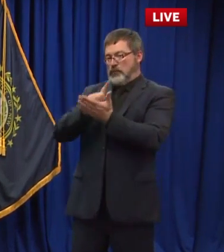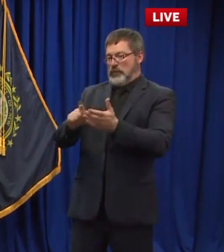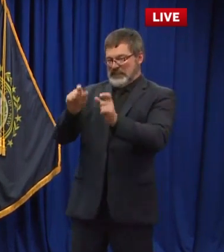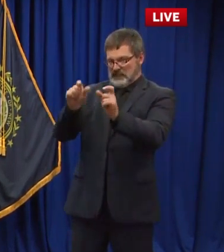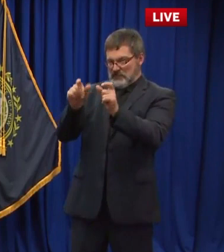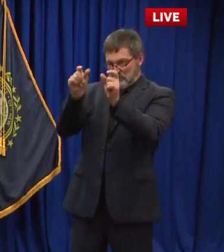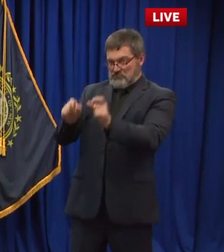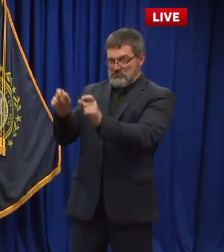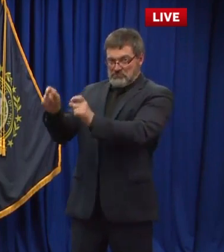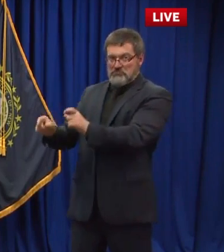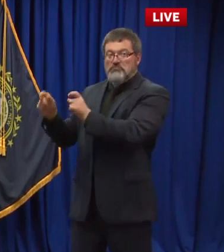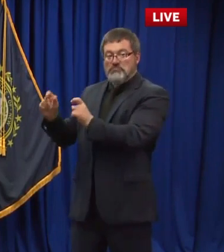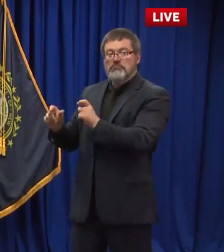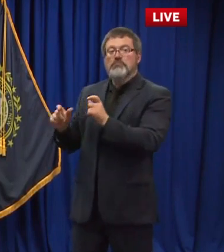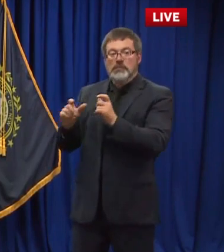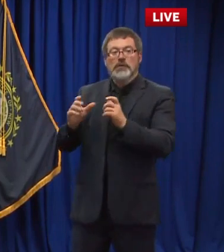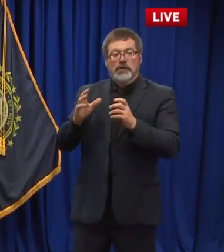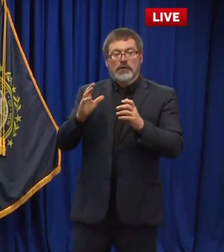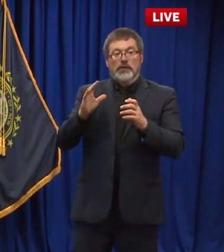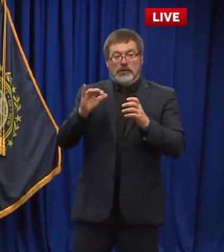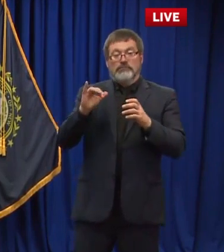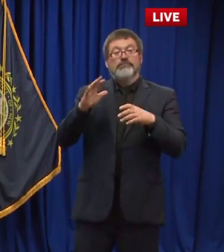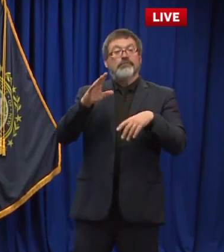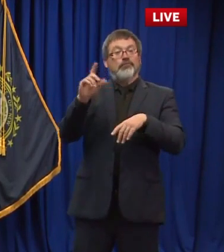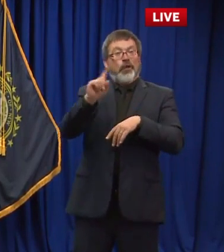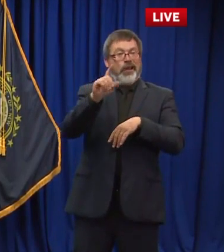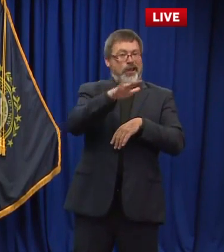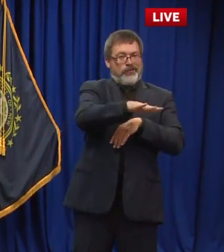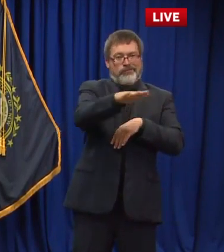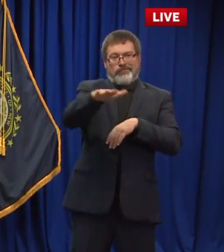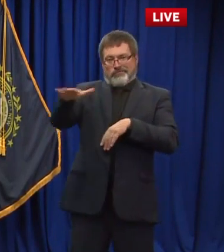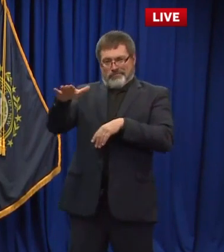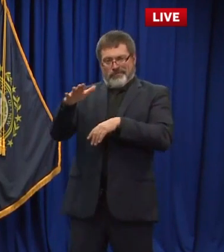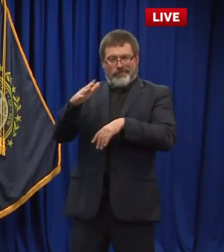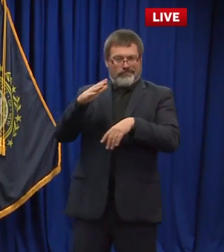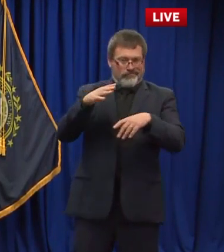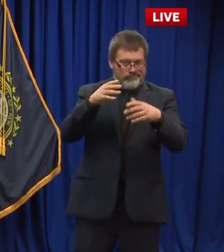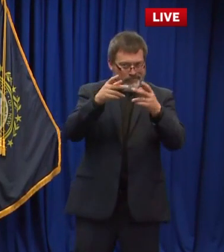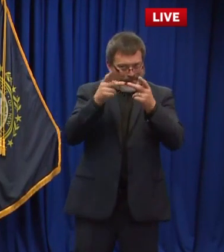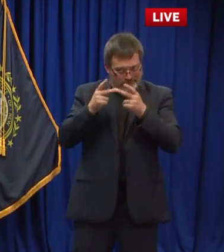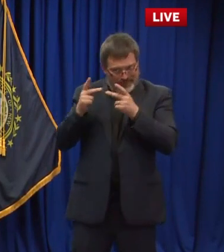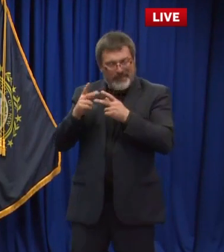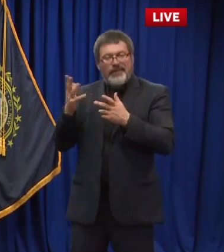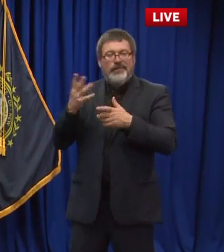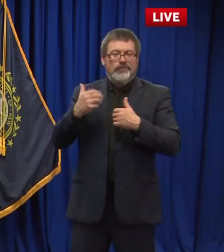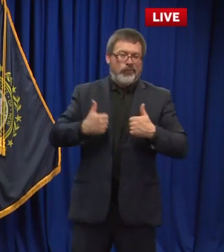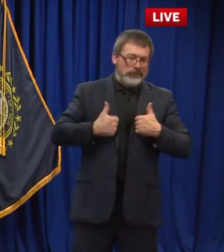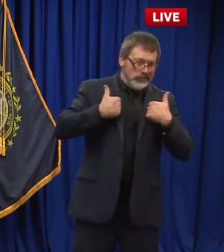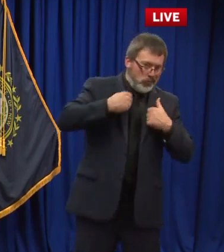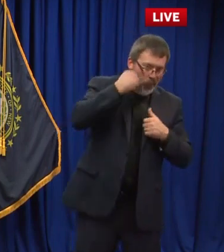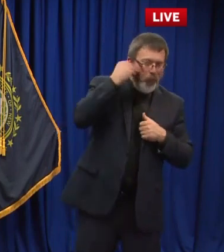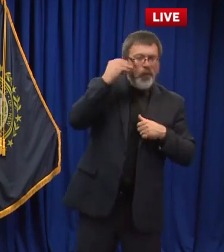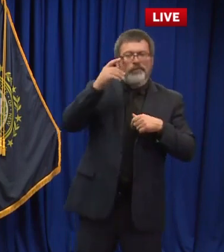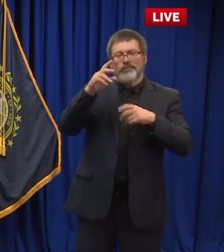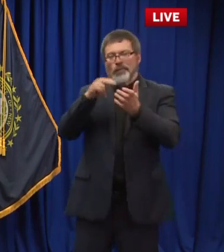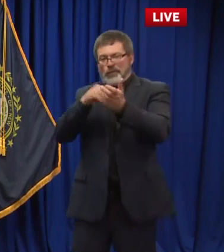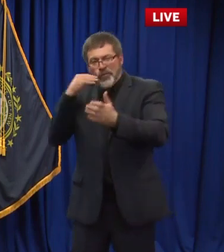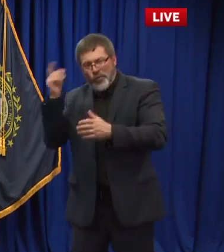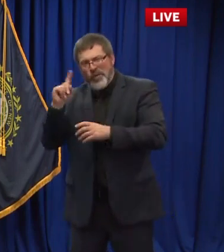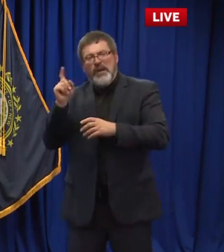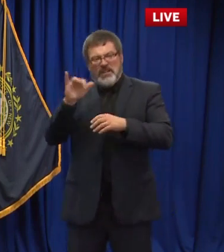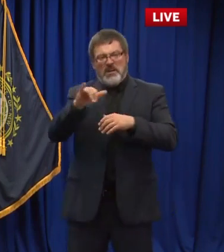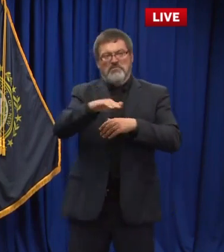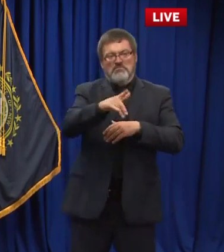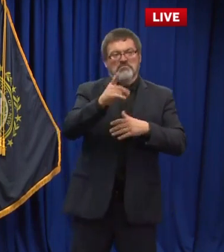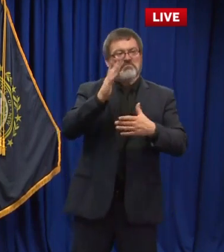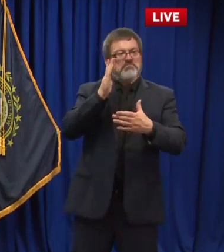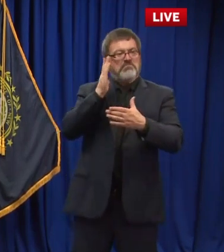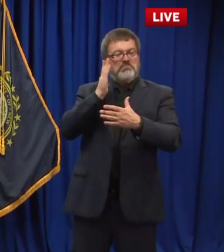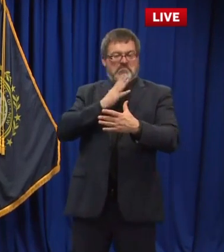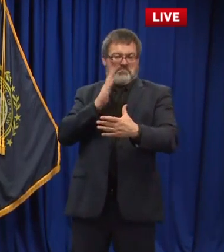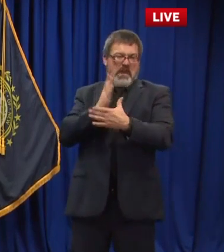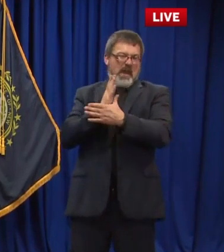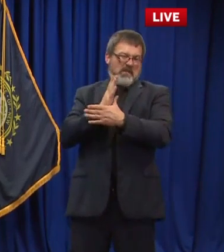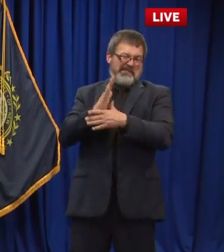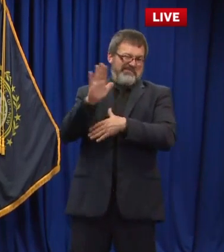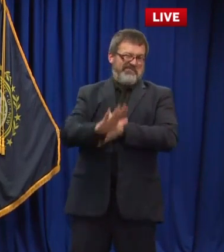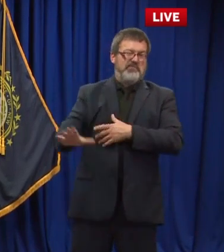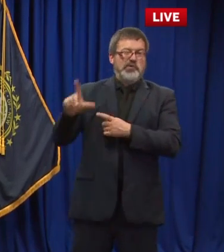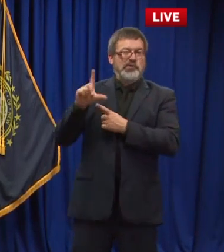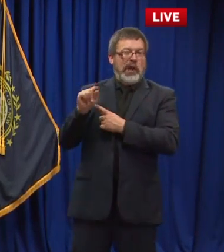THIS IS THE AVERAGE WEEKLY NUMBER OF FACILITIES THAT HAD A LONG-TERM CARE INSTITUTIONAL FACILITY THAT HAD AN OUTBREAK.